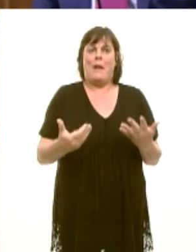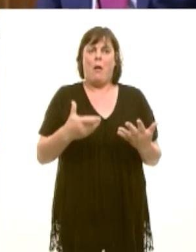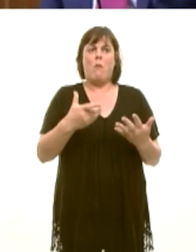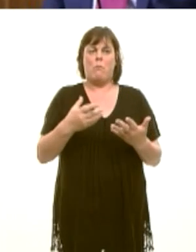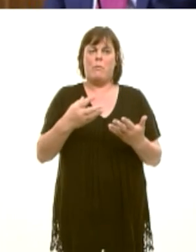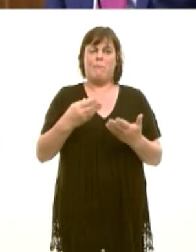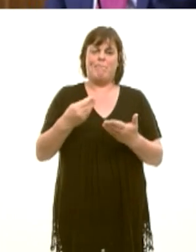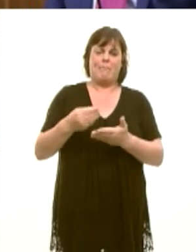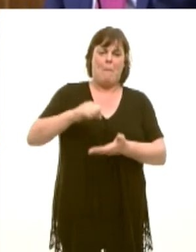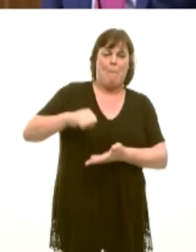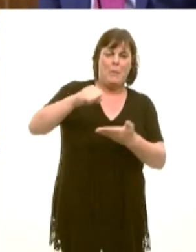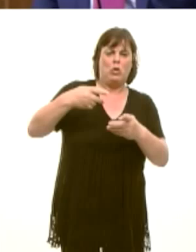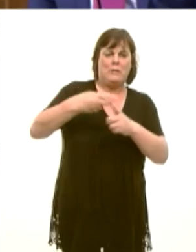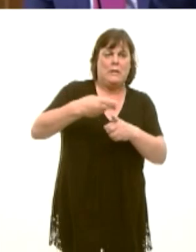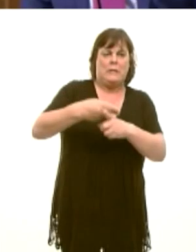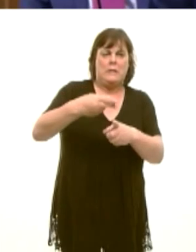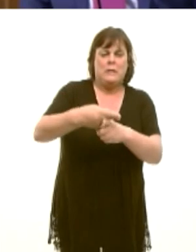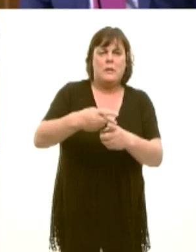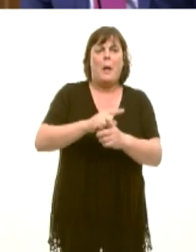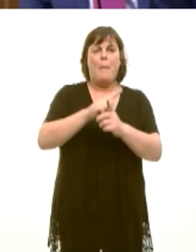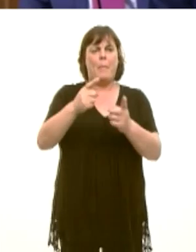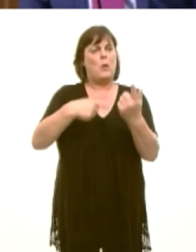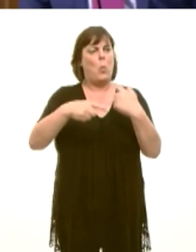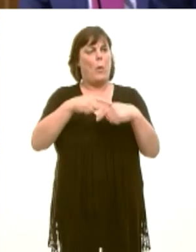is moving very much in the right direction. The fact that we have such an excellent cardiac